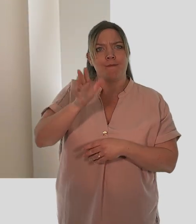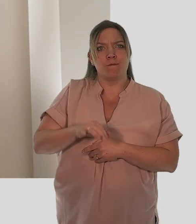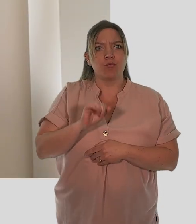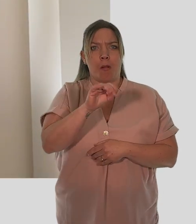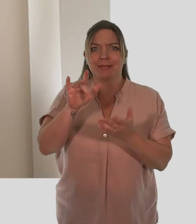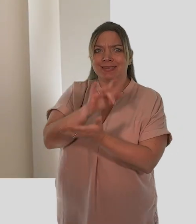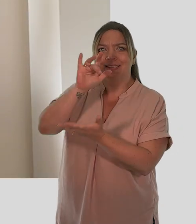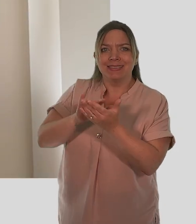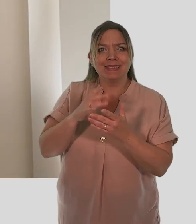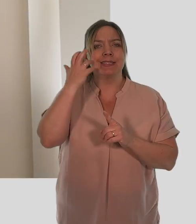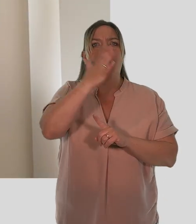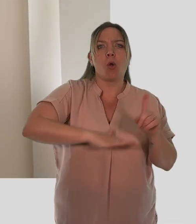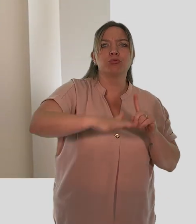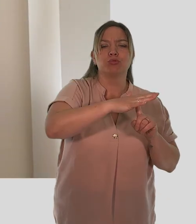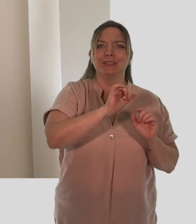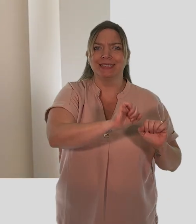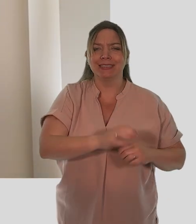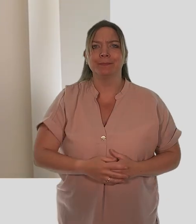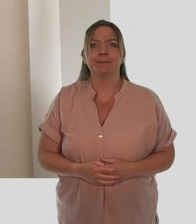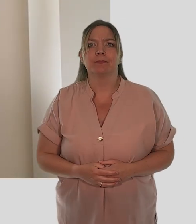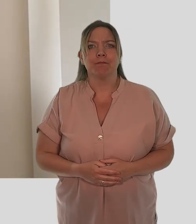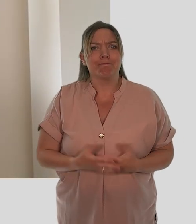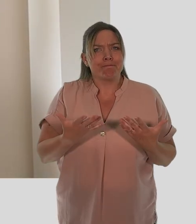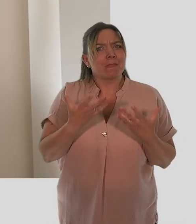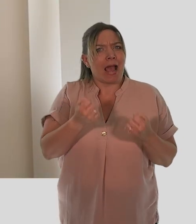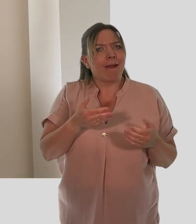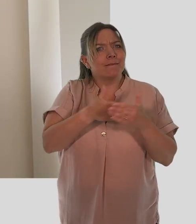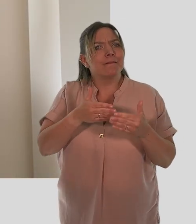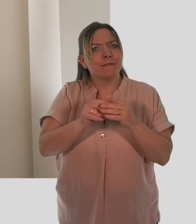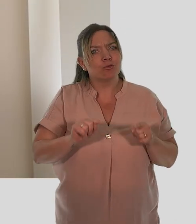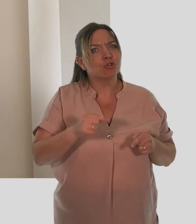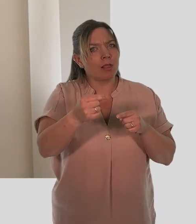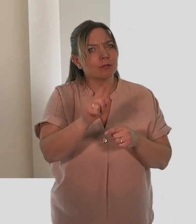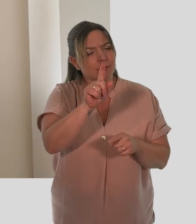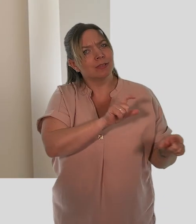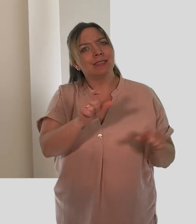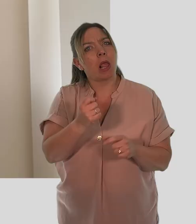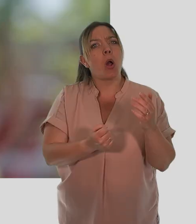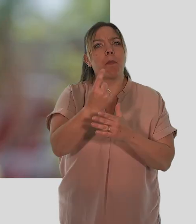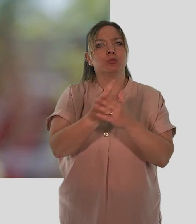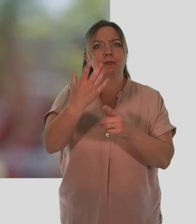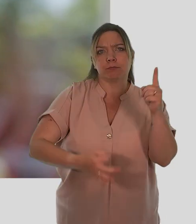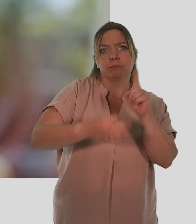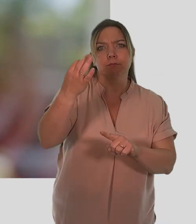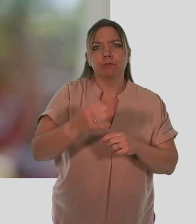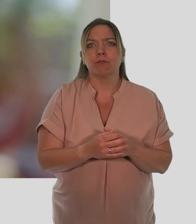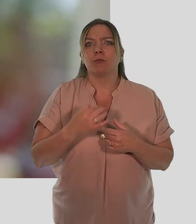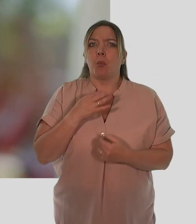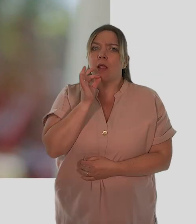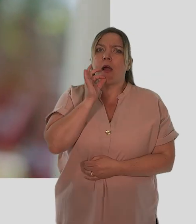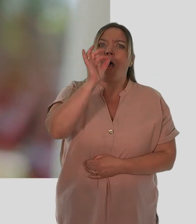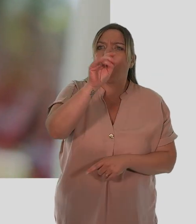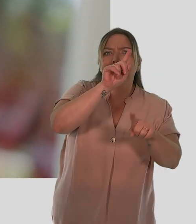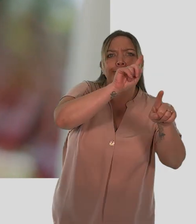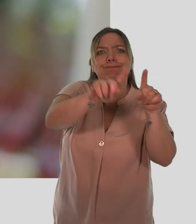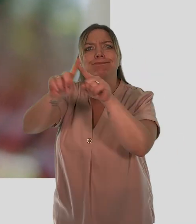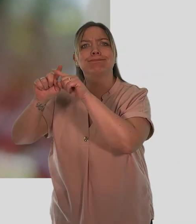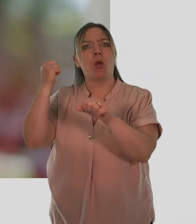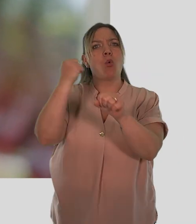We also suggest expanding the role of virtual memory clinics, which gained traction during the Covid 19 pandemic,